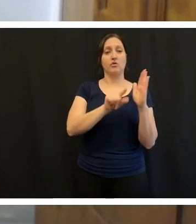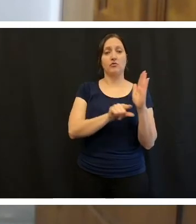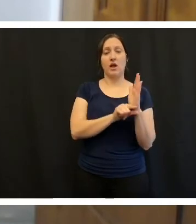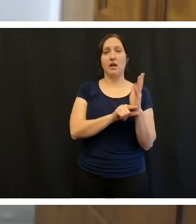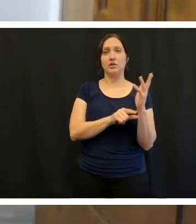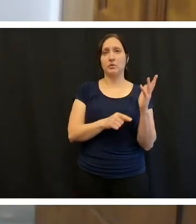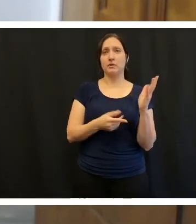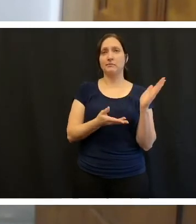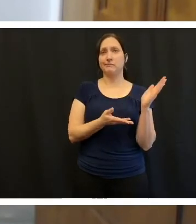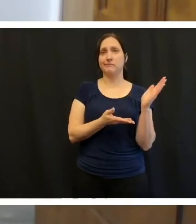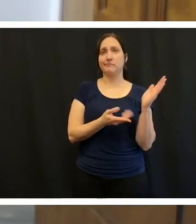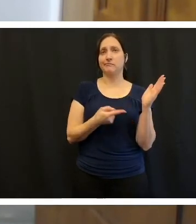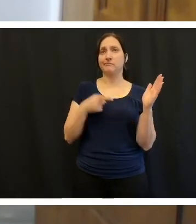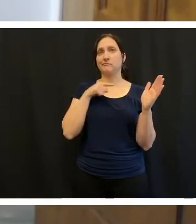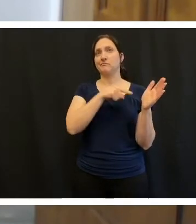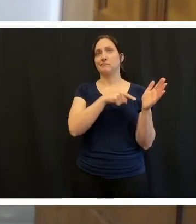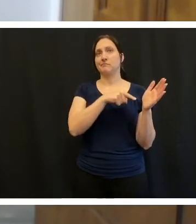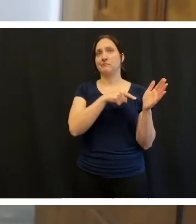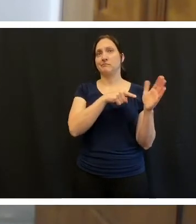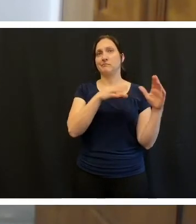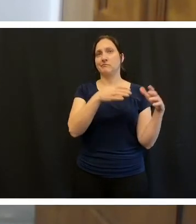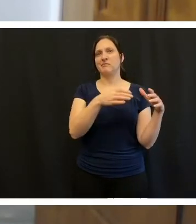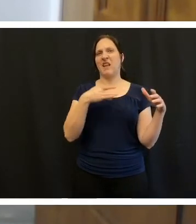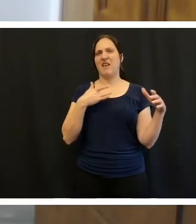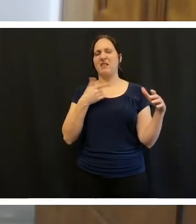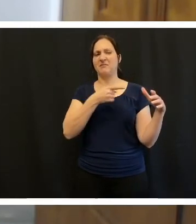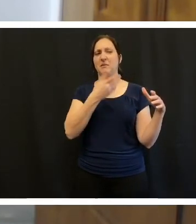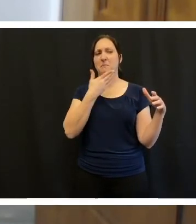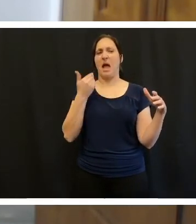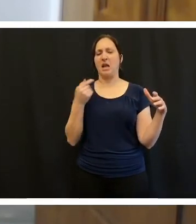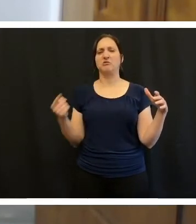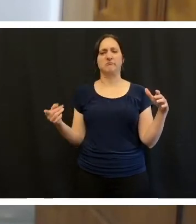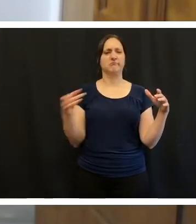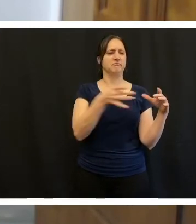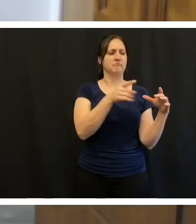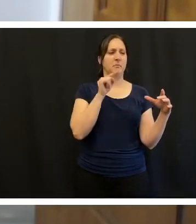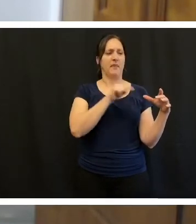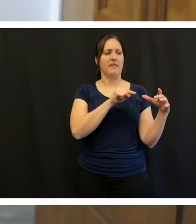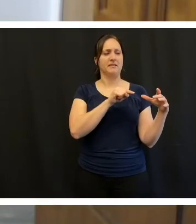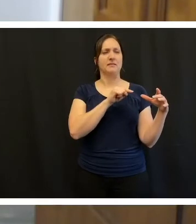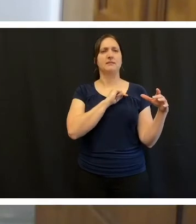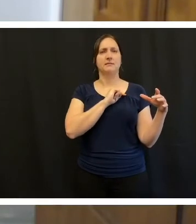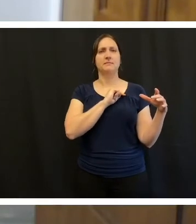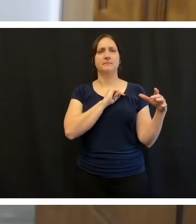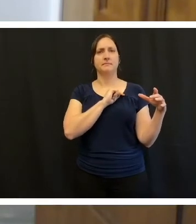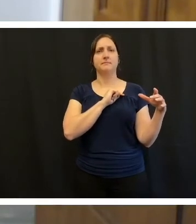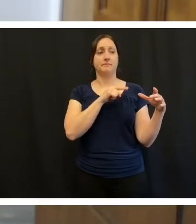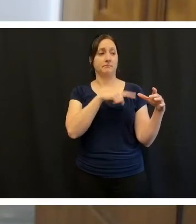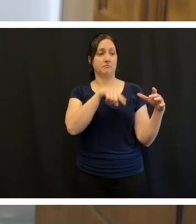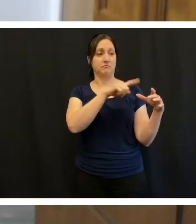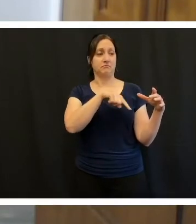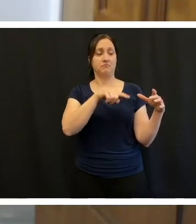what this question might be more germane to, the students have done a good job of adapting